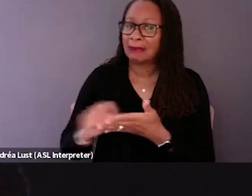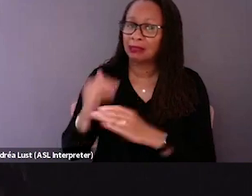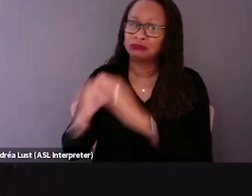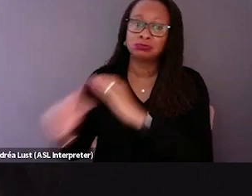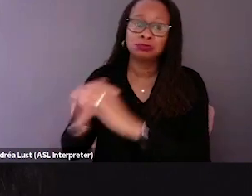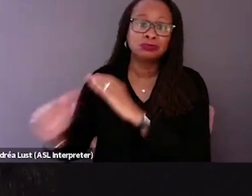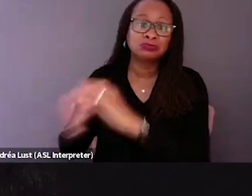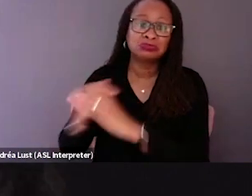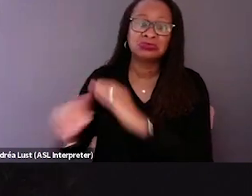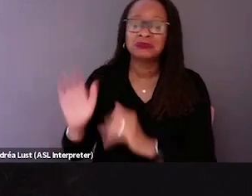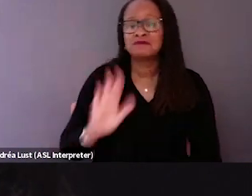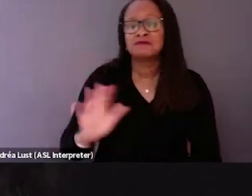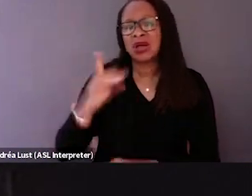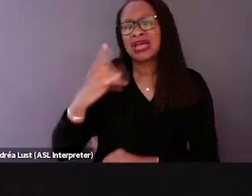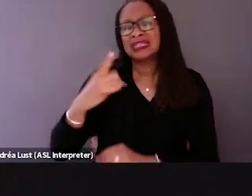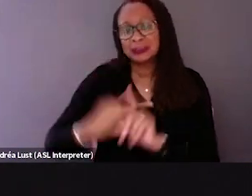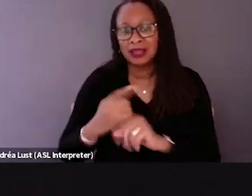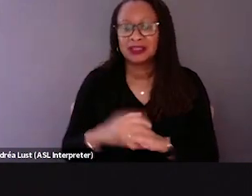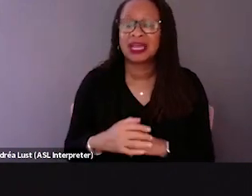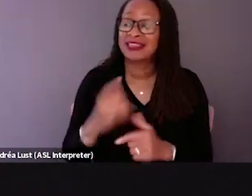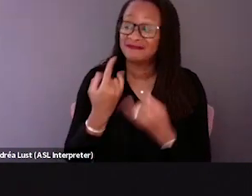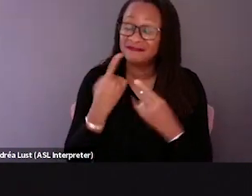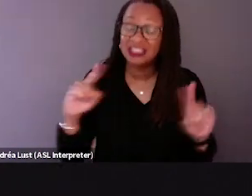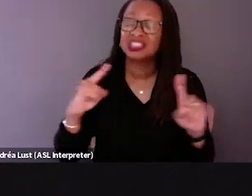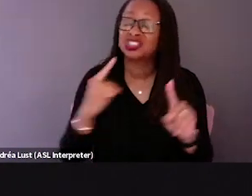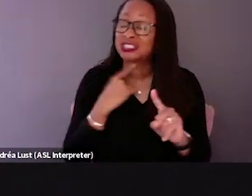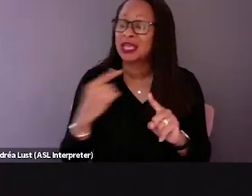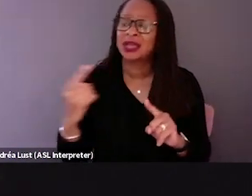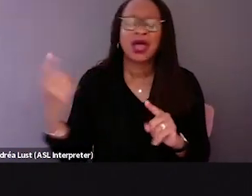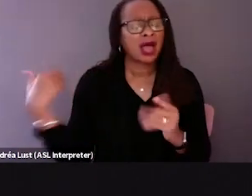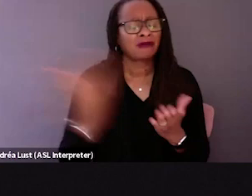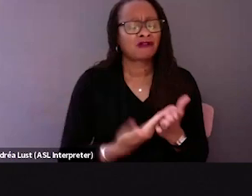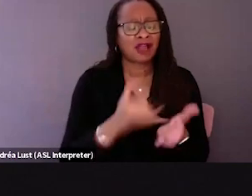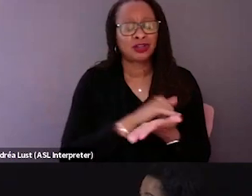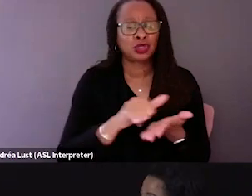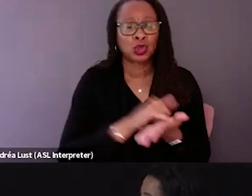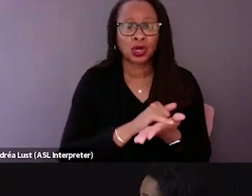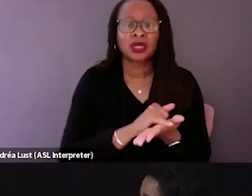"I'm coming to New York this weekend, can we meet?" And I met Judy and George. George came along.